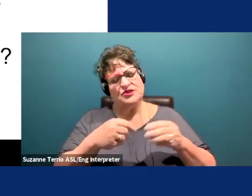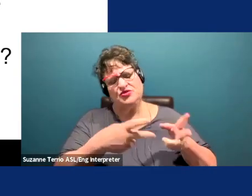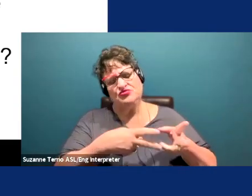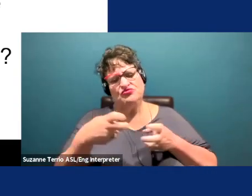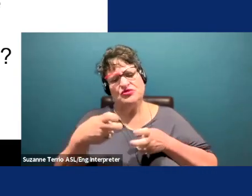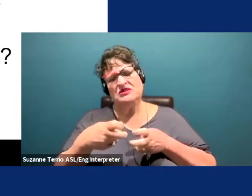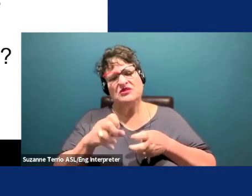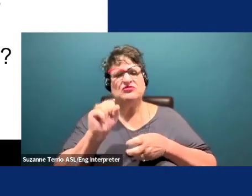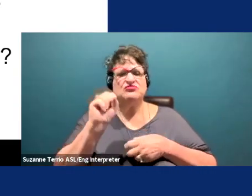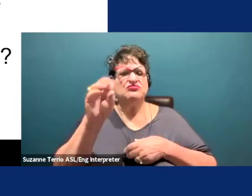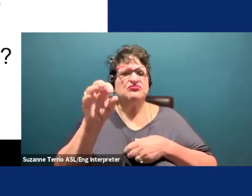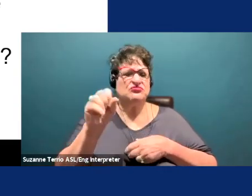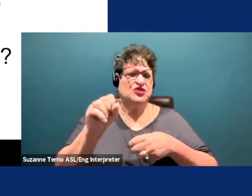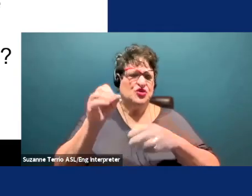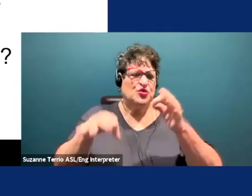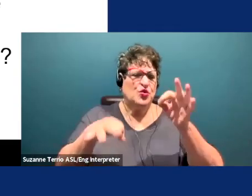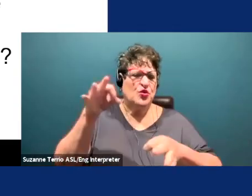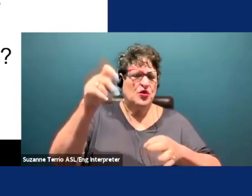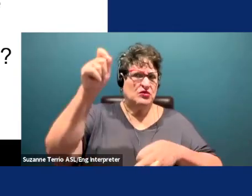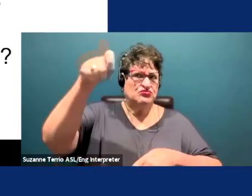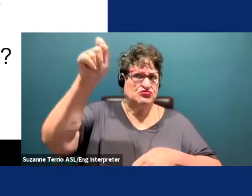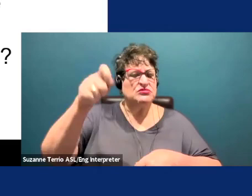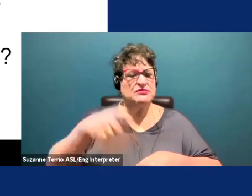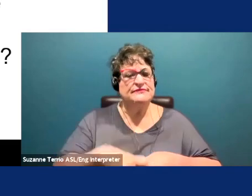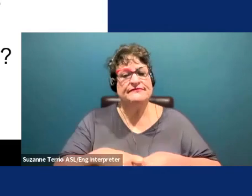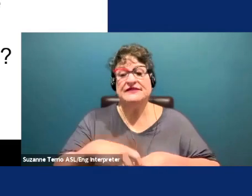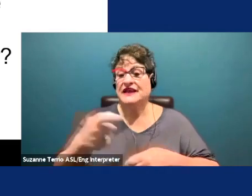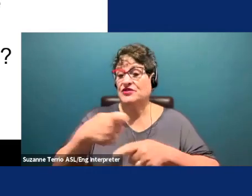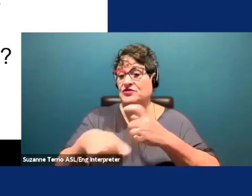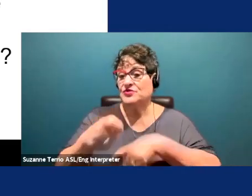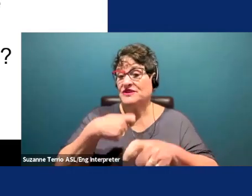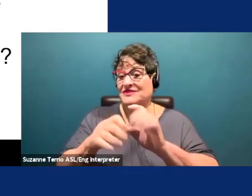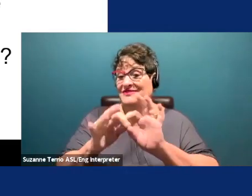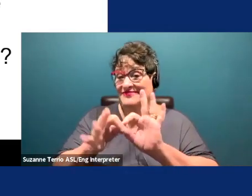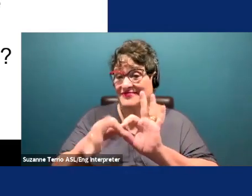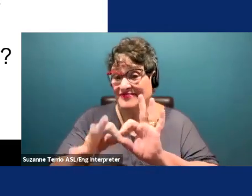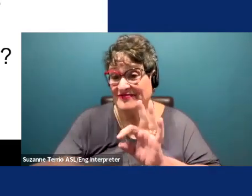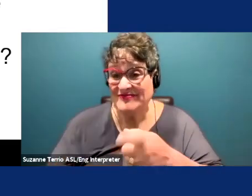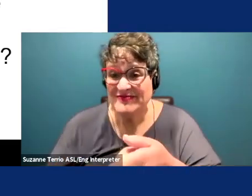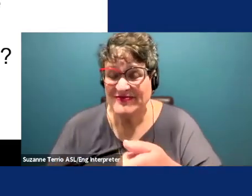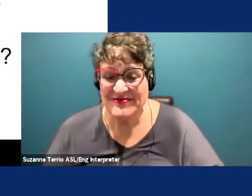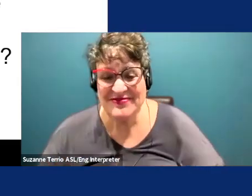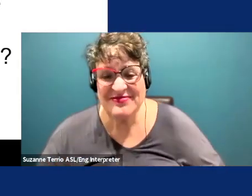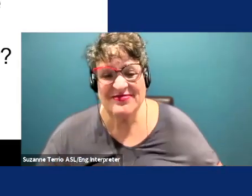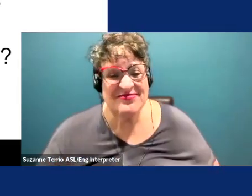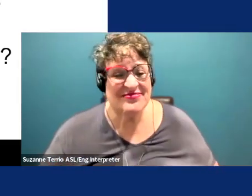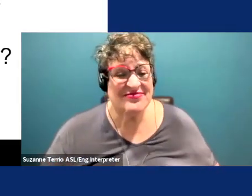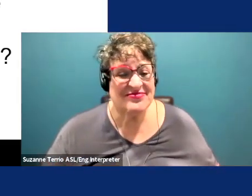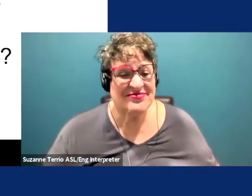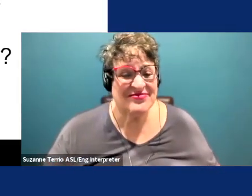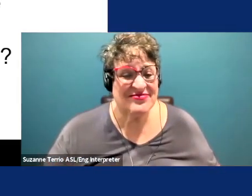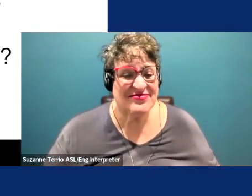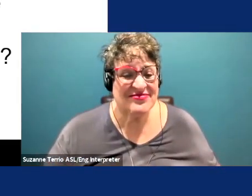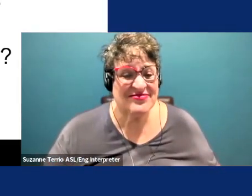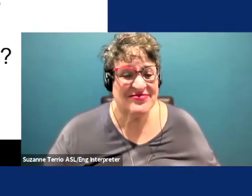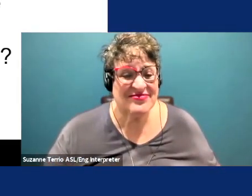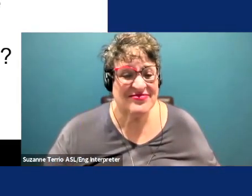Um You should also use that type of research to see if the agency is making any assumptions about disability.